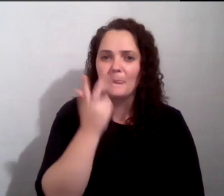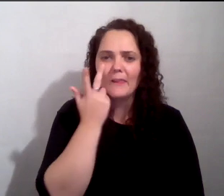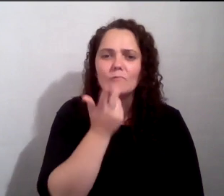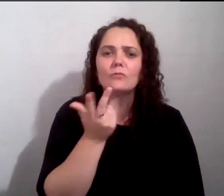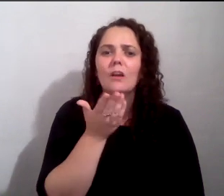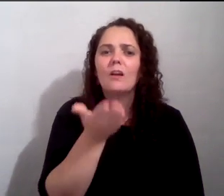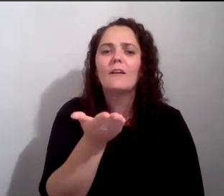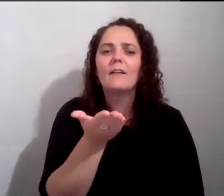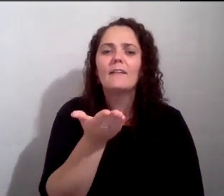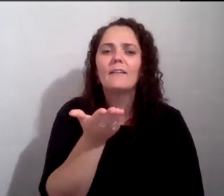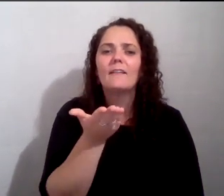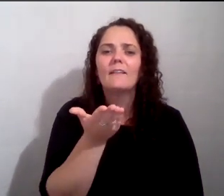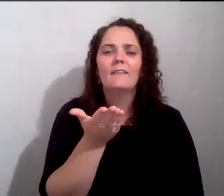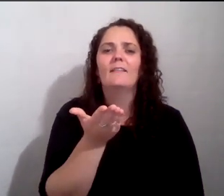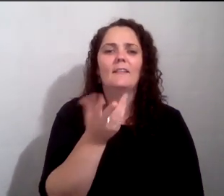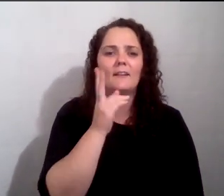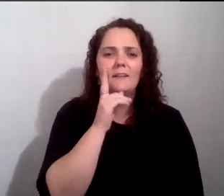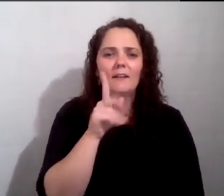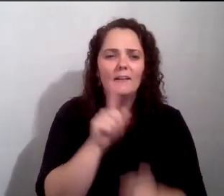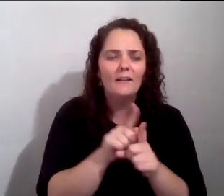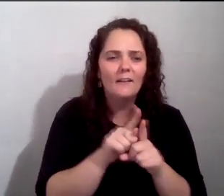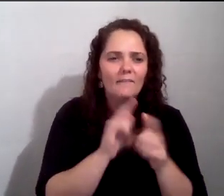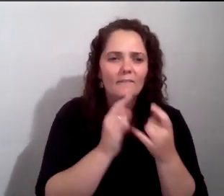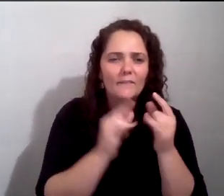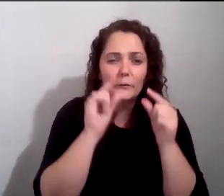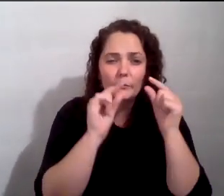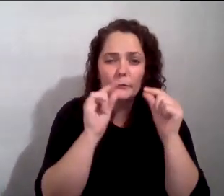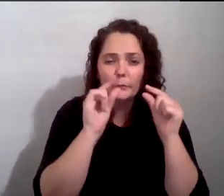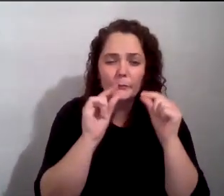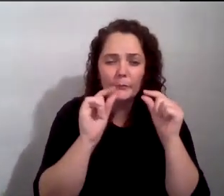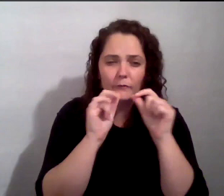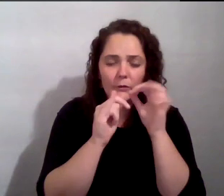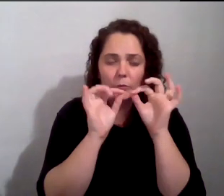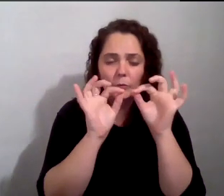things are reduced to just incredibly small elements within